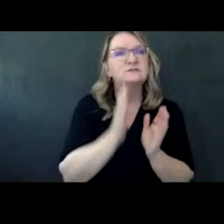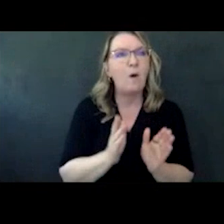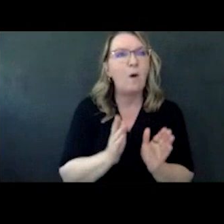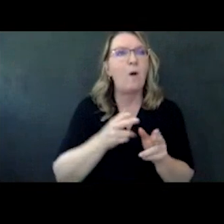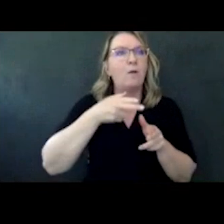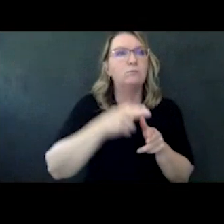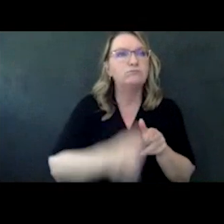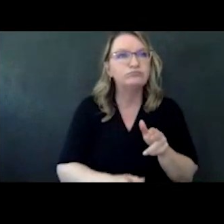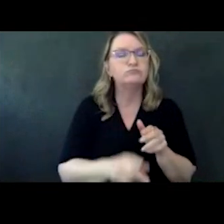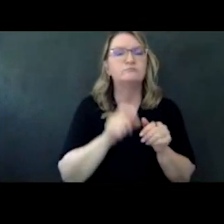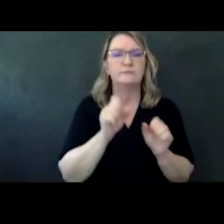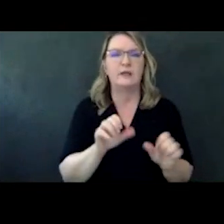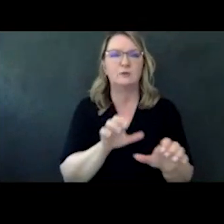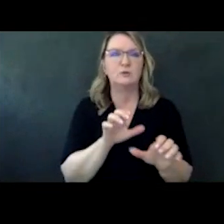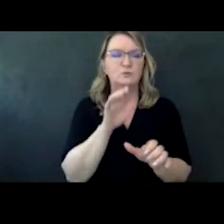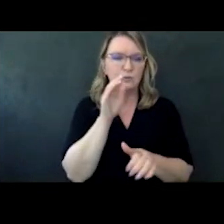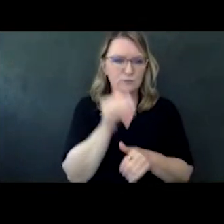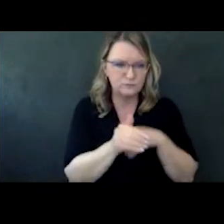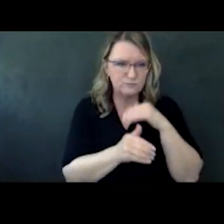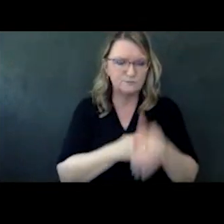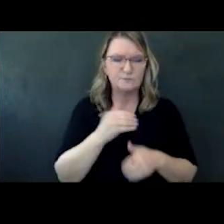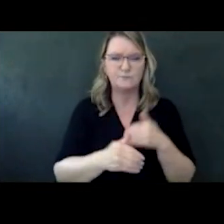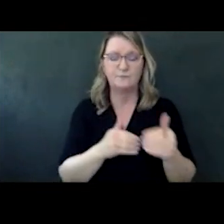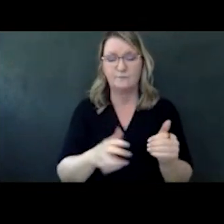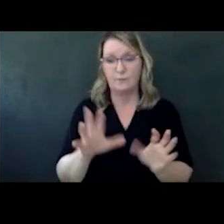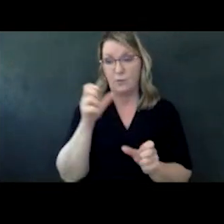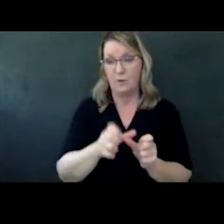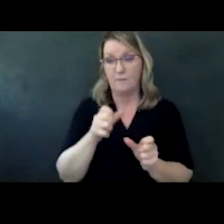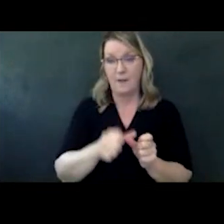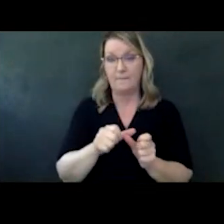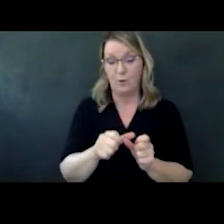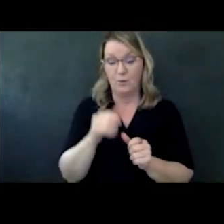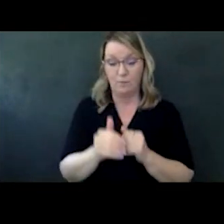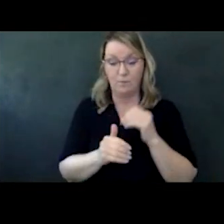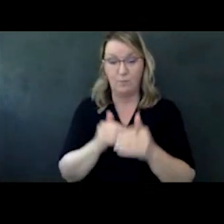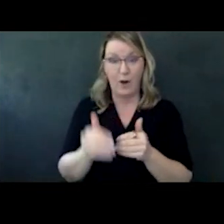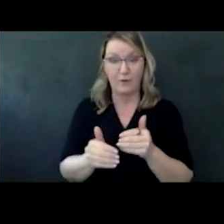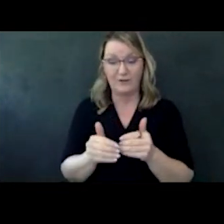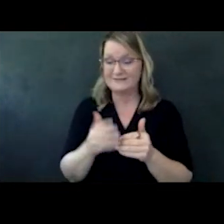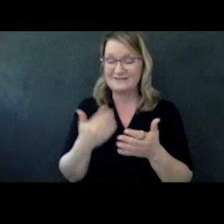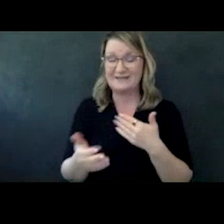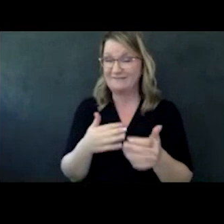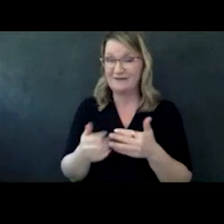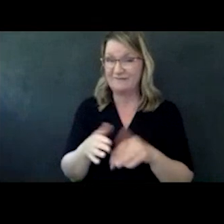right away to build momentum. Remember, steady progress, even if it's slower than you'd like,